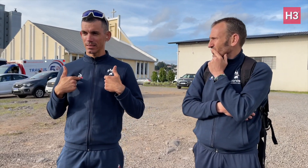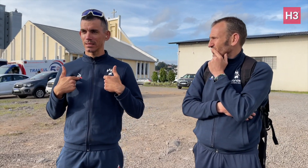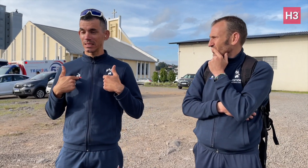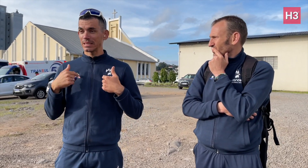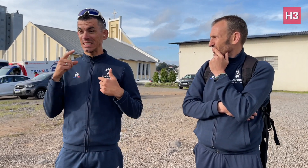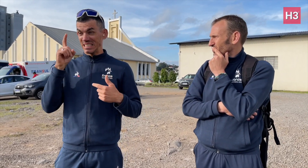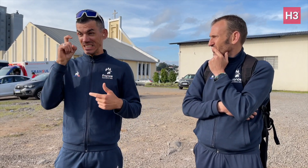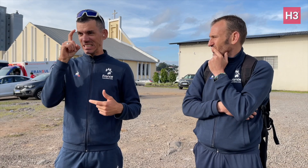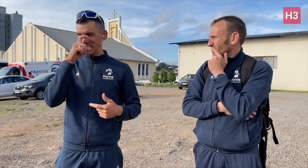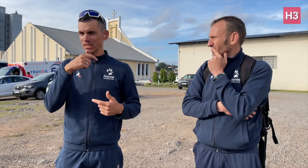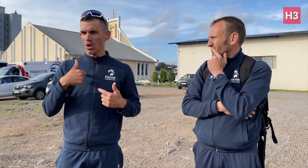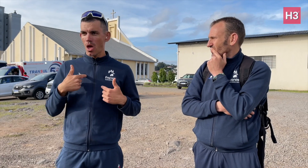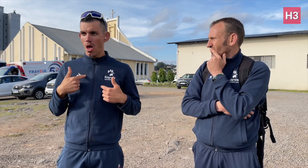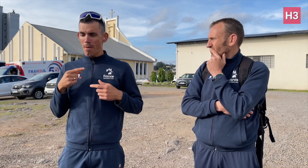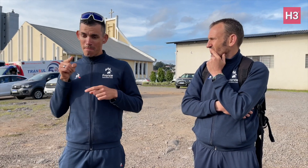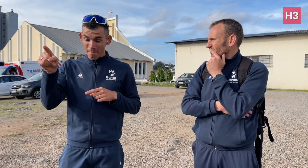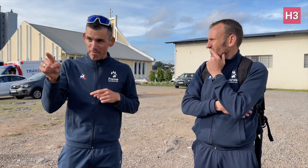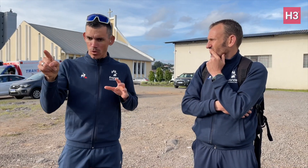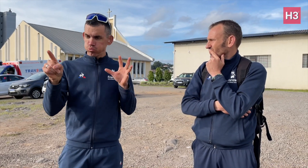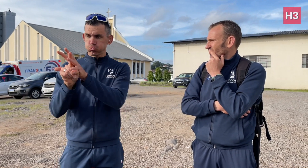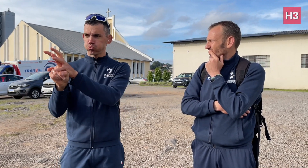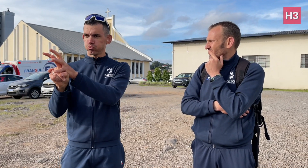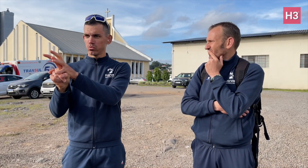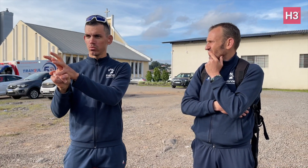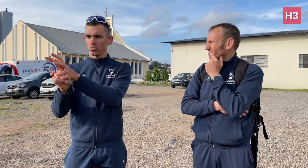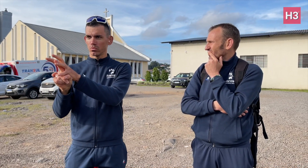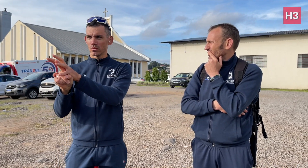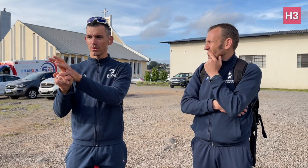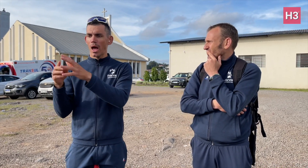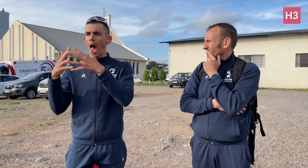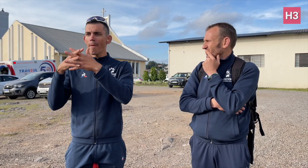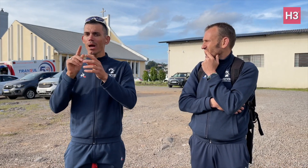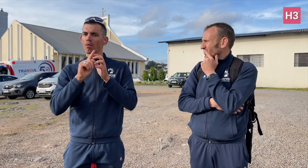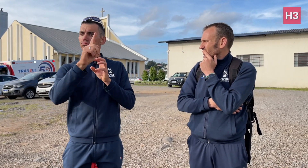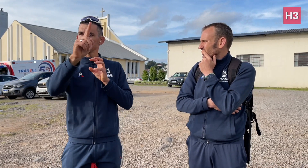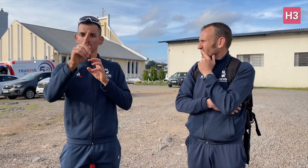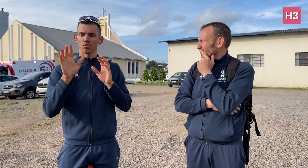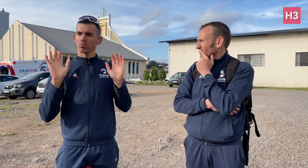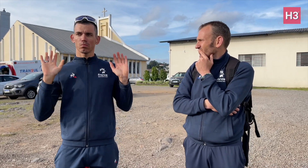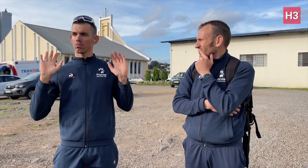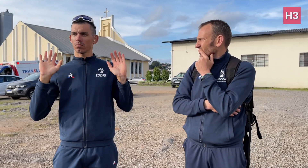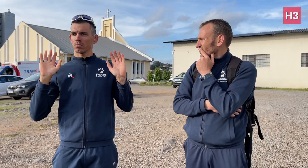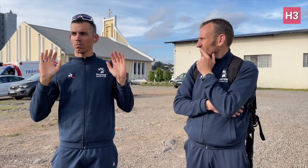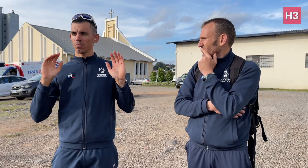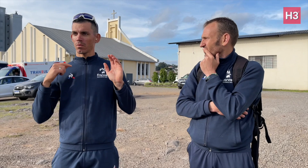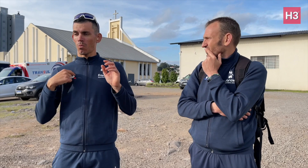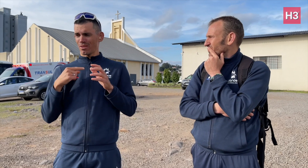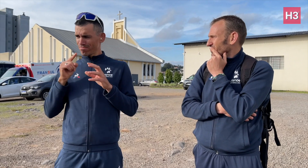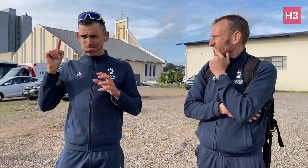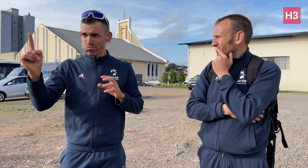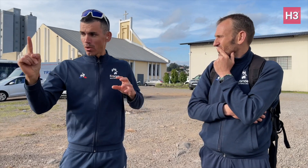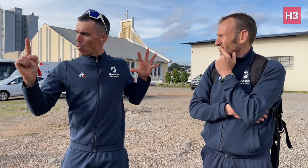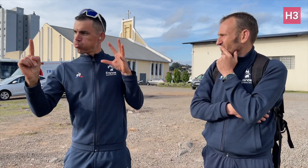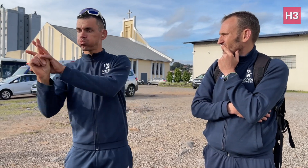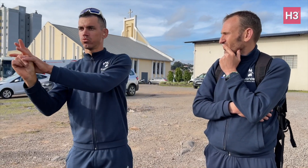For instance, my team would target and block an opponent from taking the lead